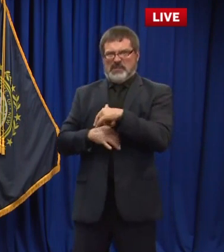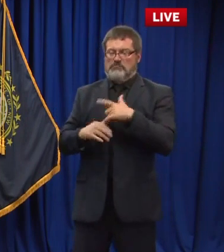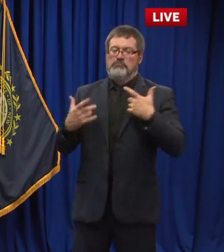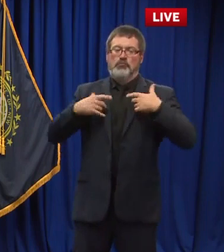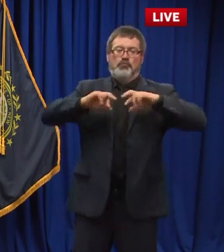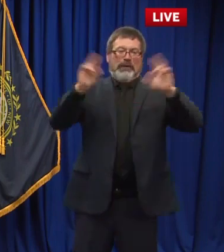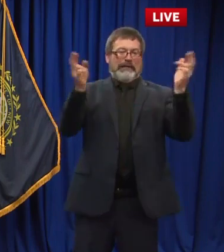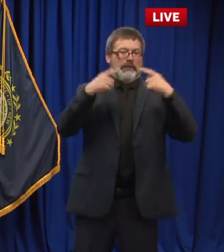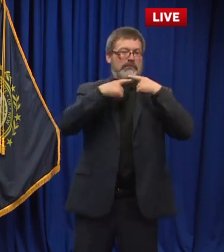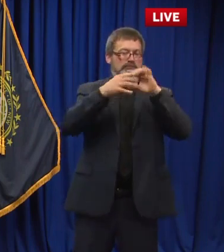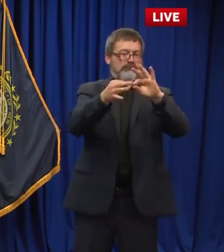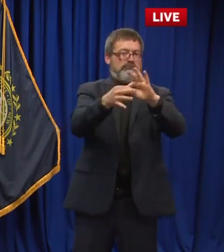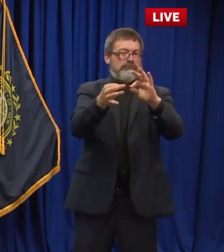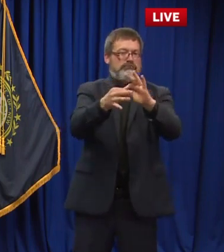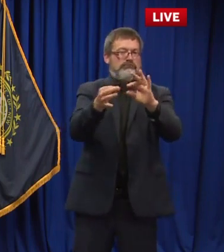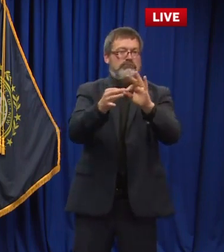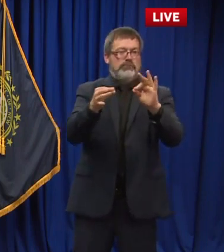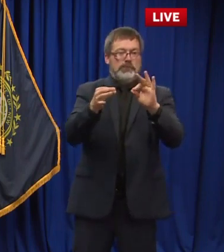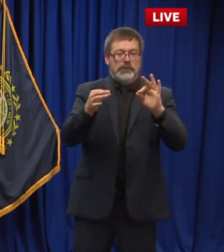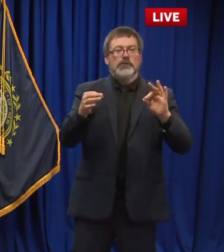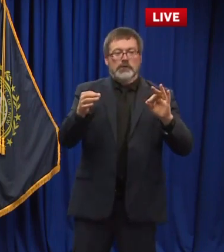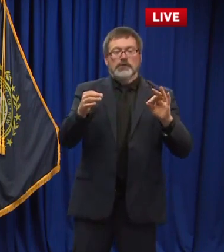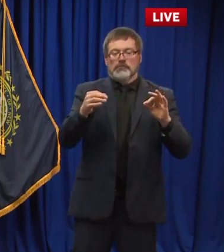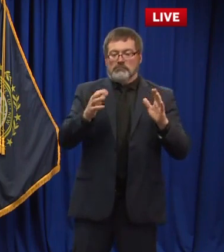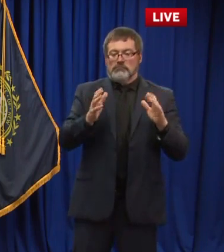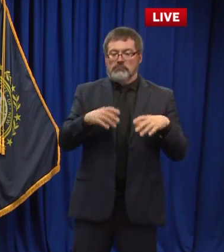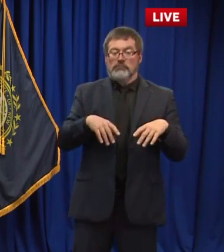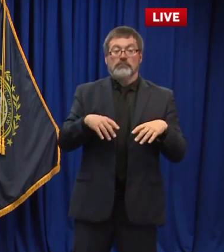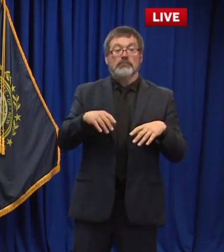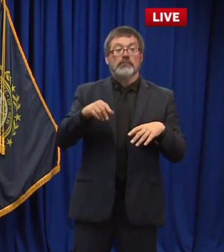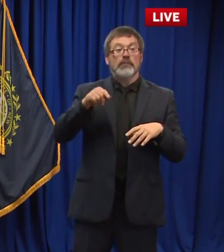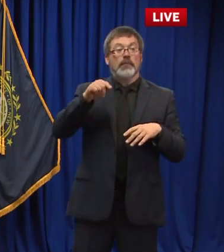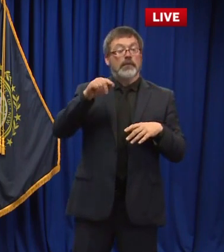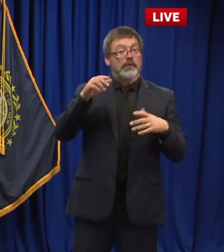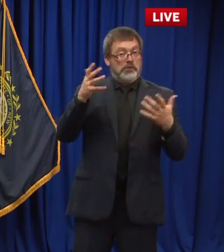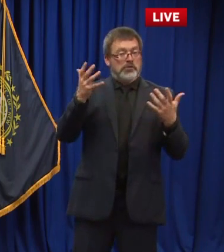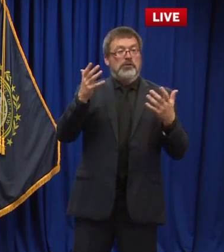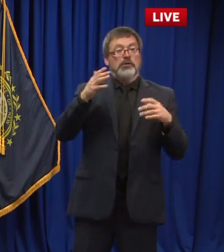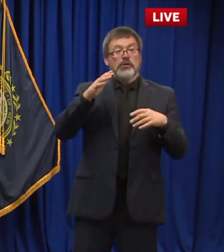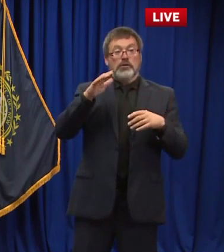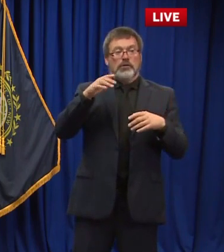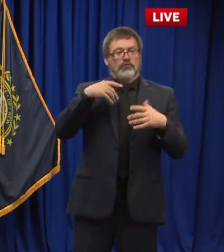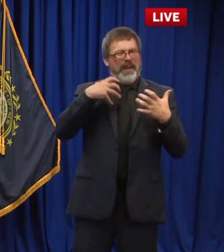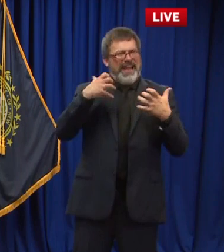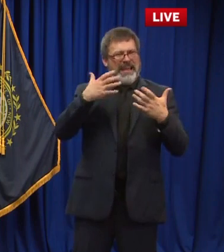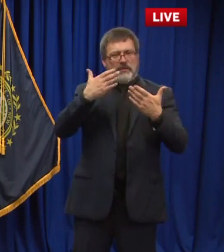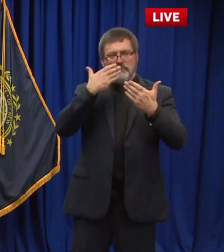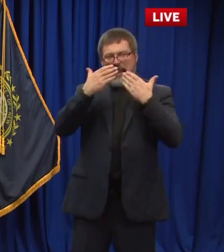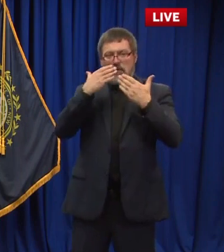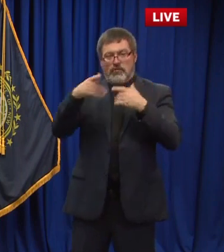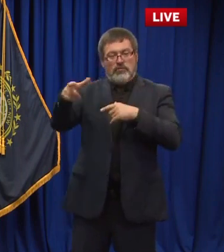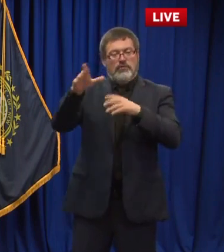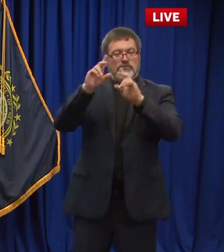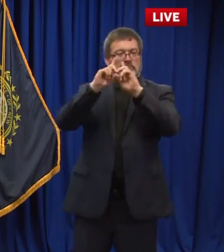WE KNOW A LOT OF FOLKS AND PARENTS TEACHERS ARE KEY IN ON WHERE WE ARE GOING BUT SOME OF THIS.